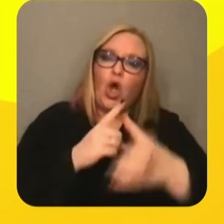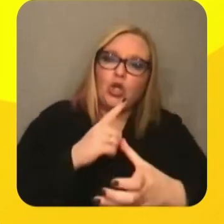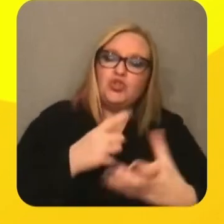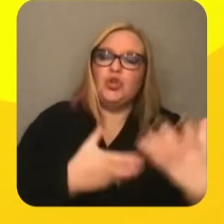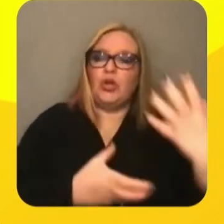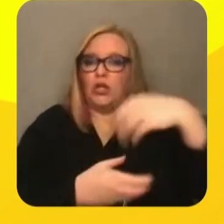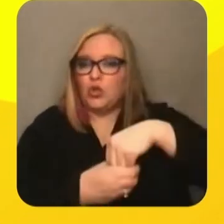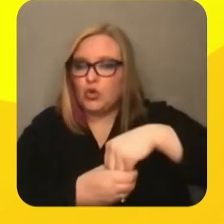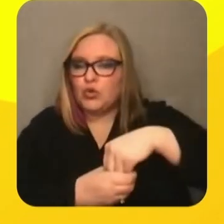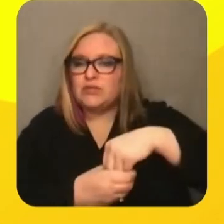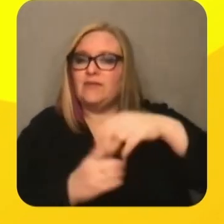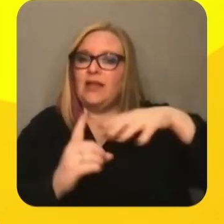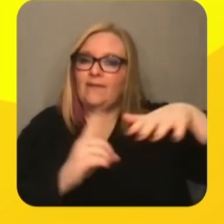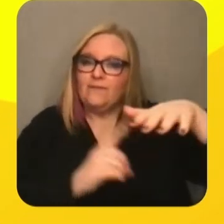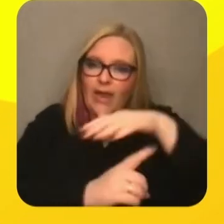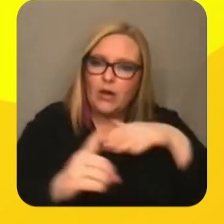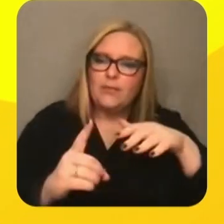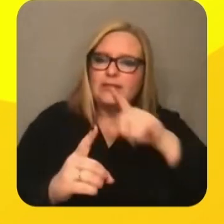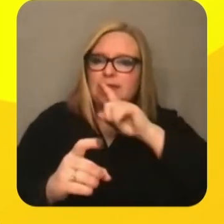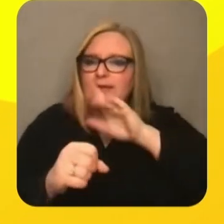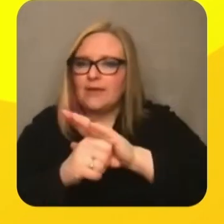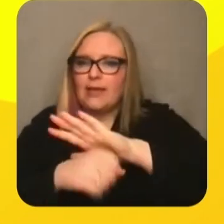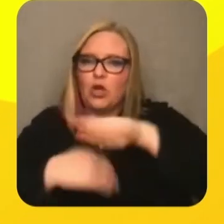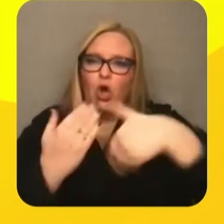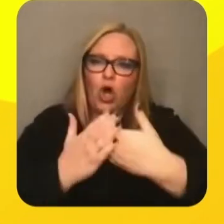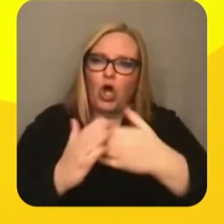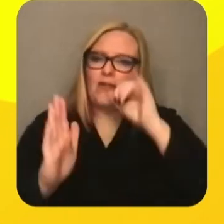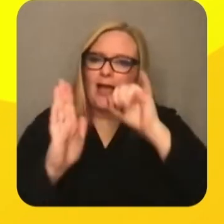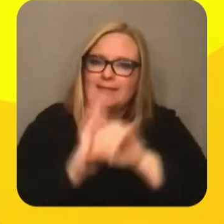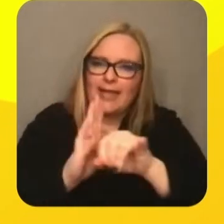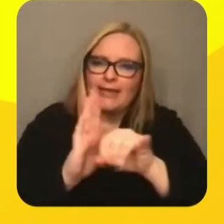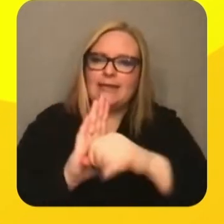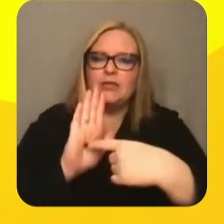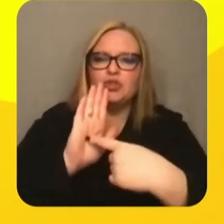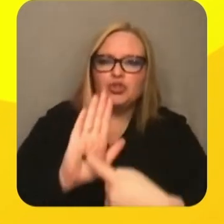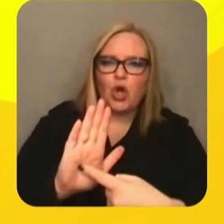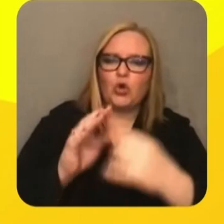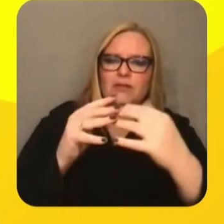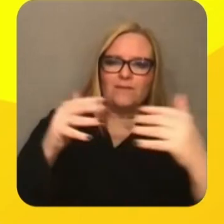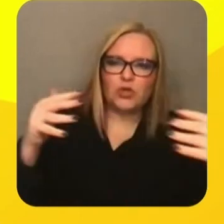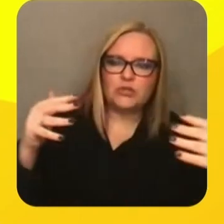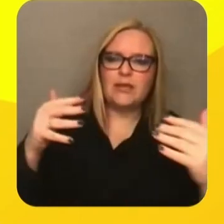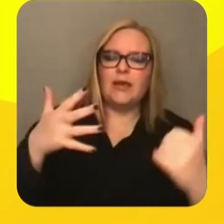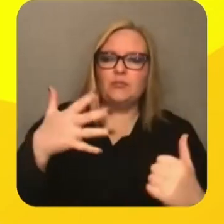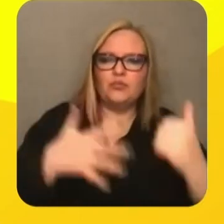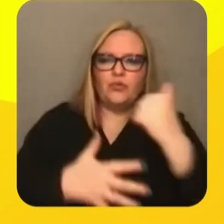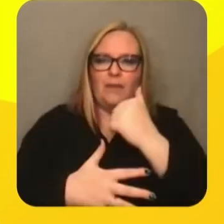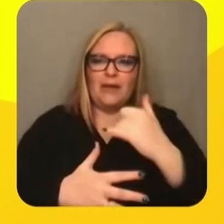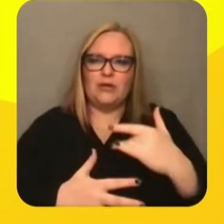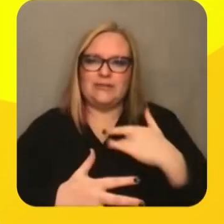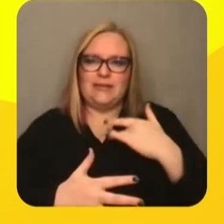ensuring that every identity that reflects diversity in its primary sense all the way through to the tertiary sense.